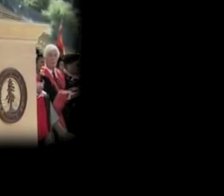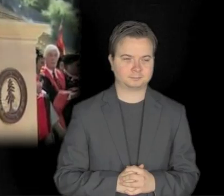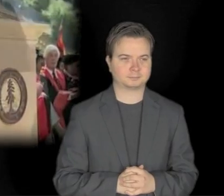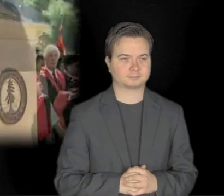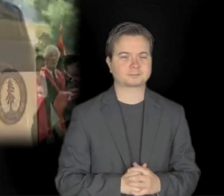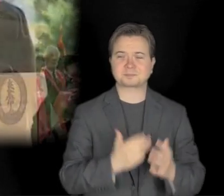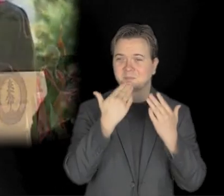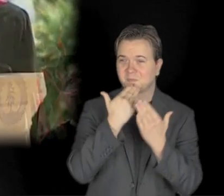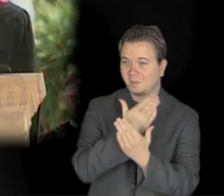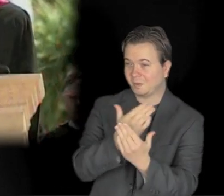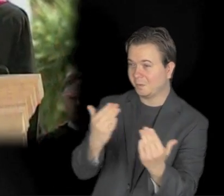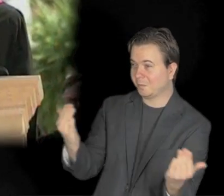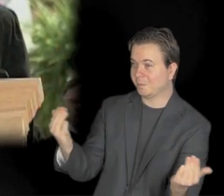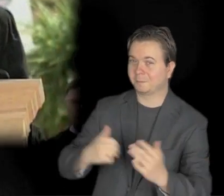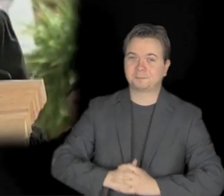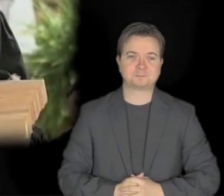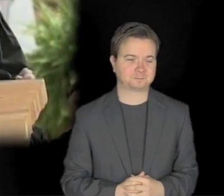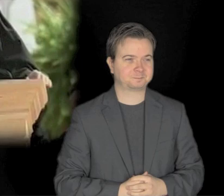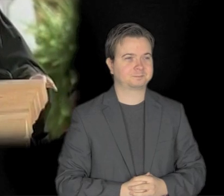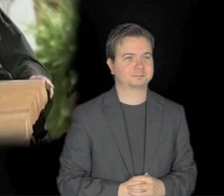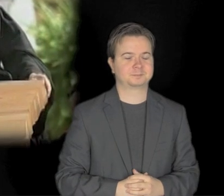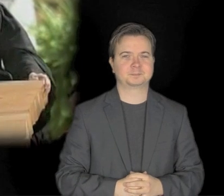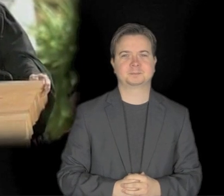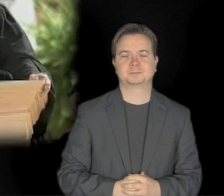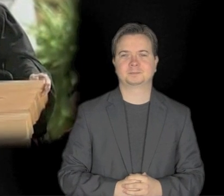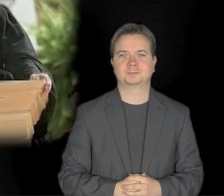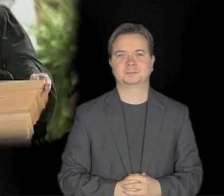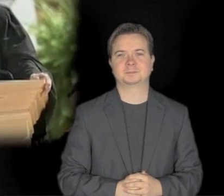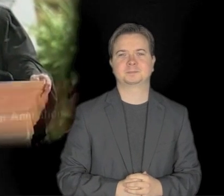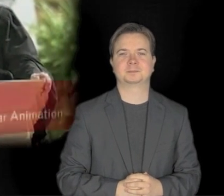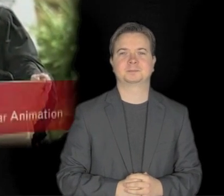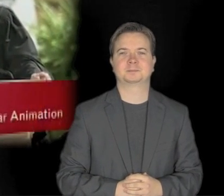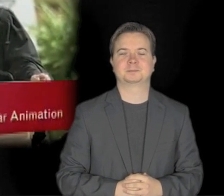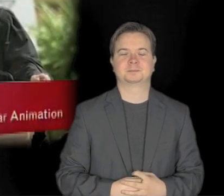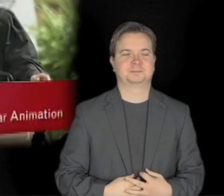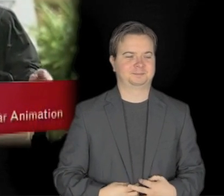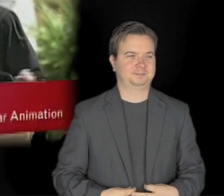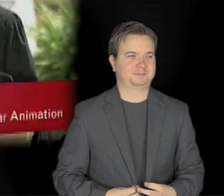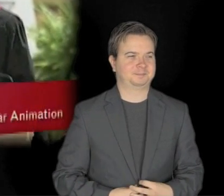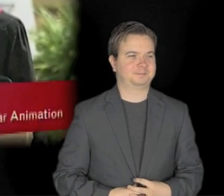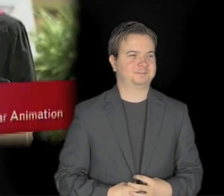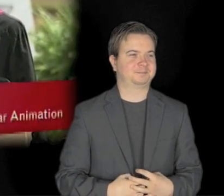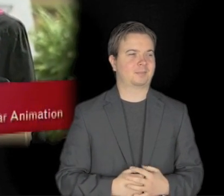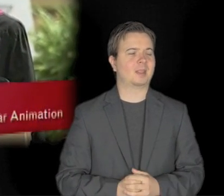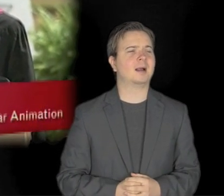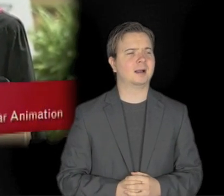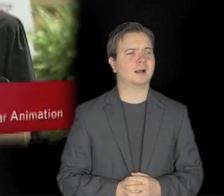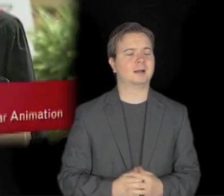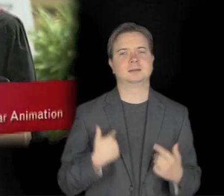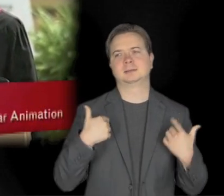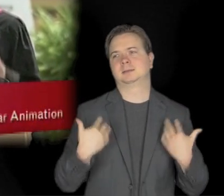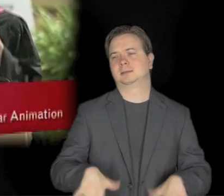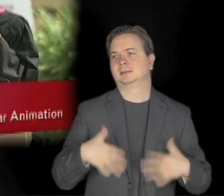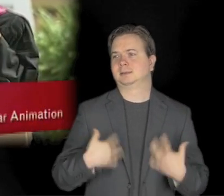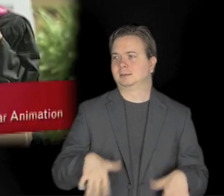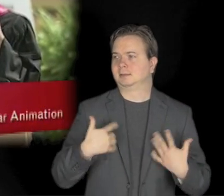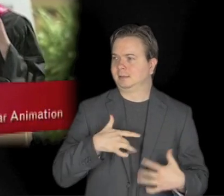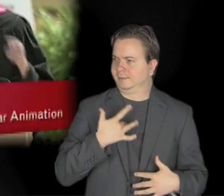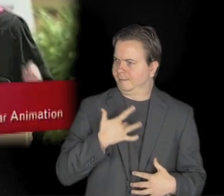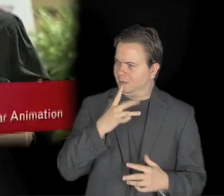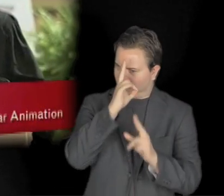Thank you I am honored to be with you today at your